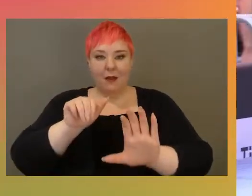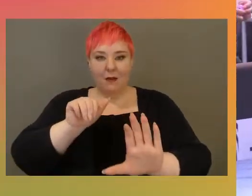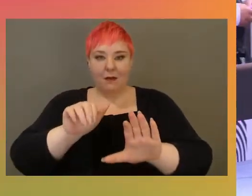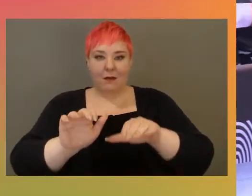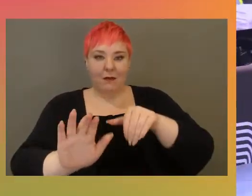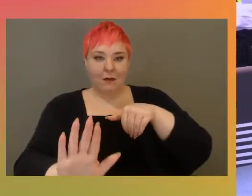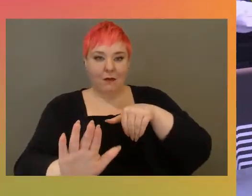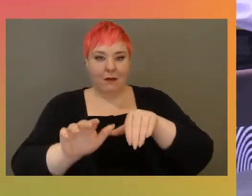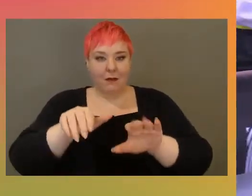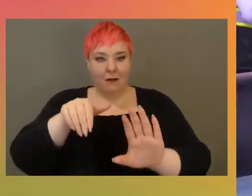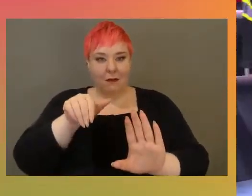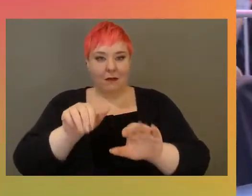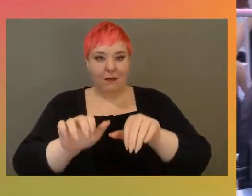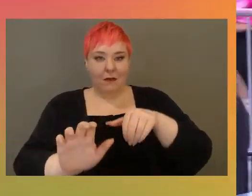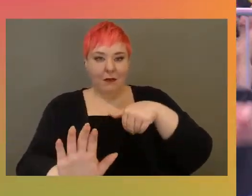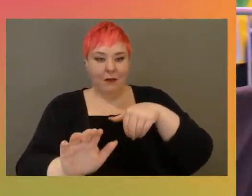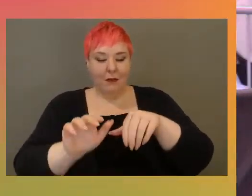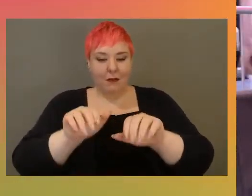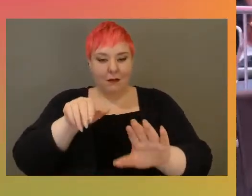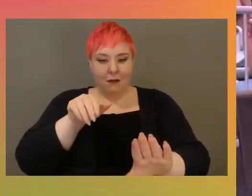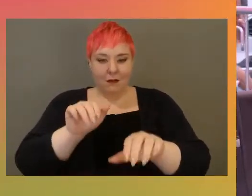FROM THE BACK BEND, TUCK YOUR TOES AND MOVE BACK INTO